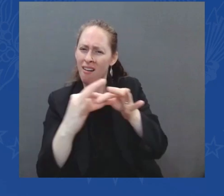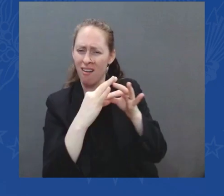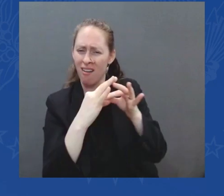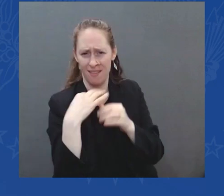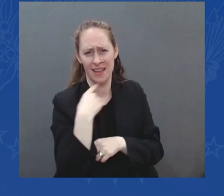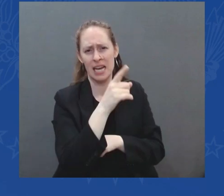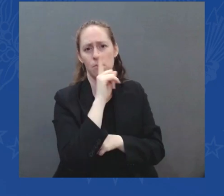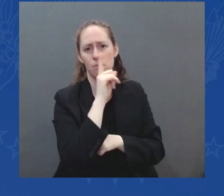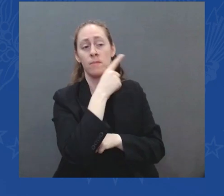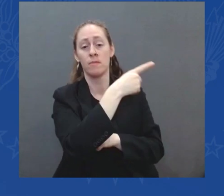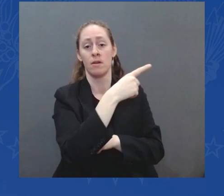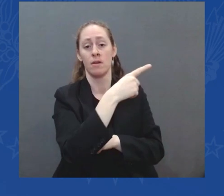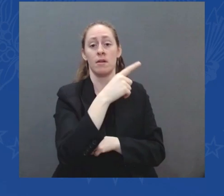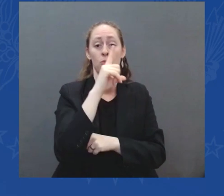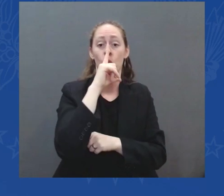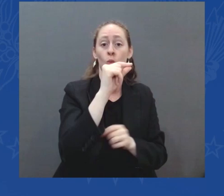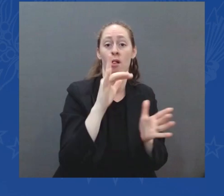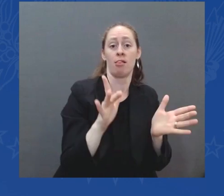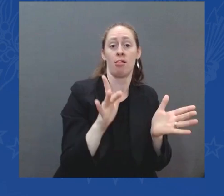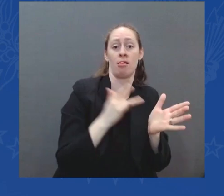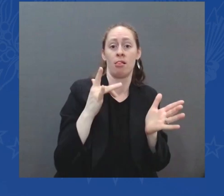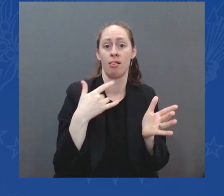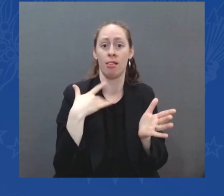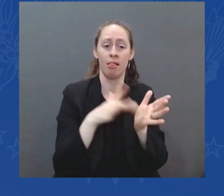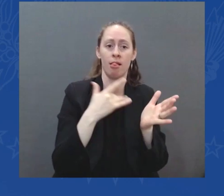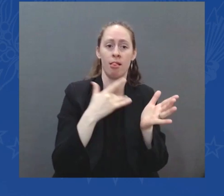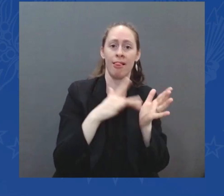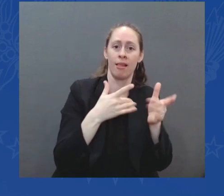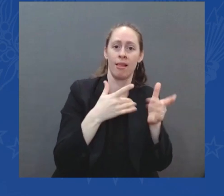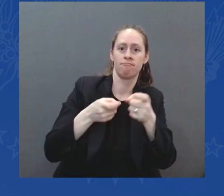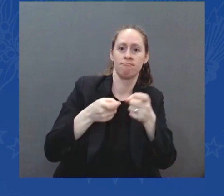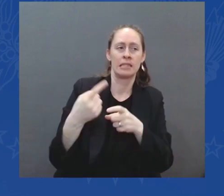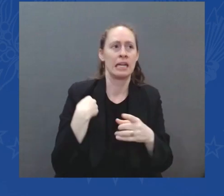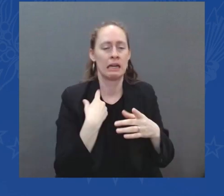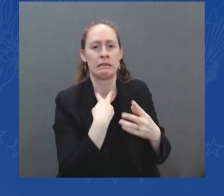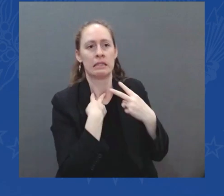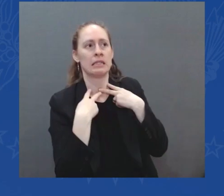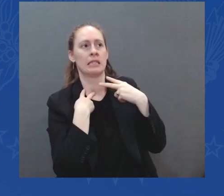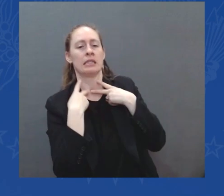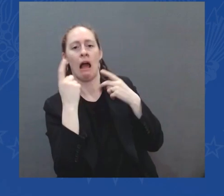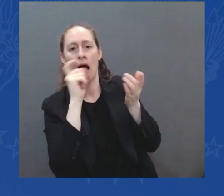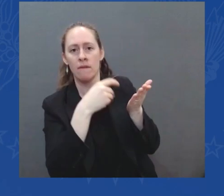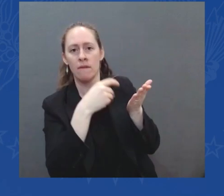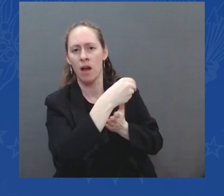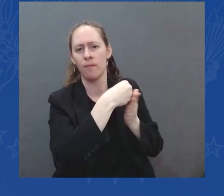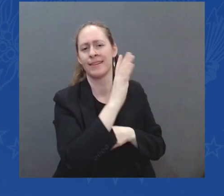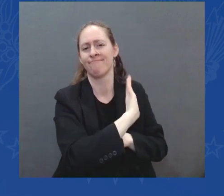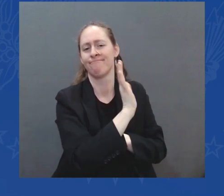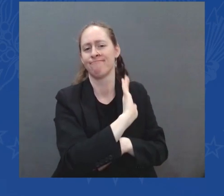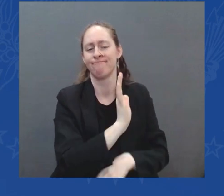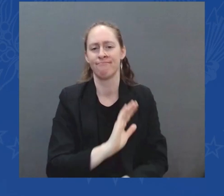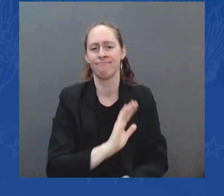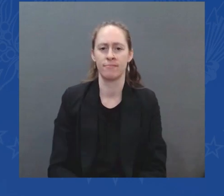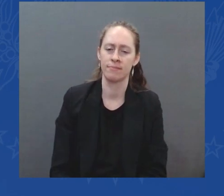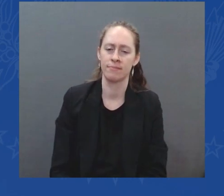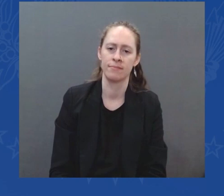Now, for the first part of my plan is about meeting an immediate crisis. The second part is about declaring